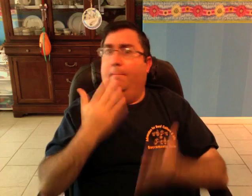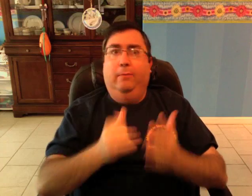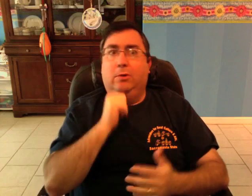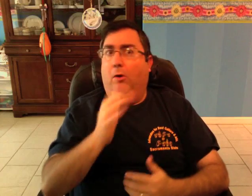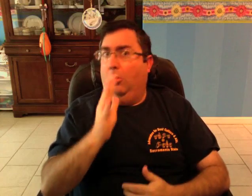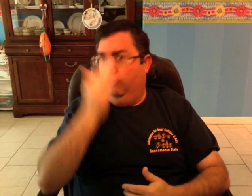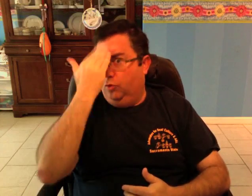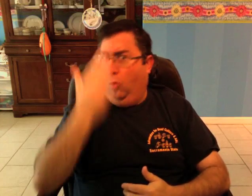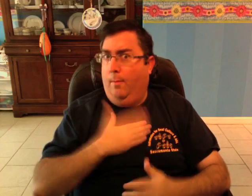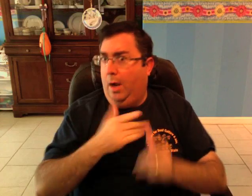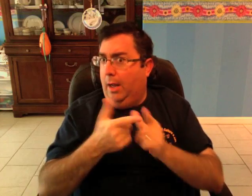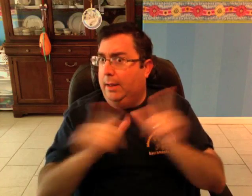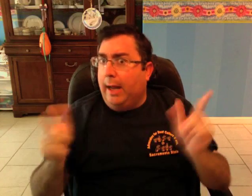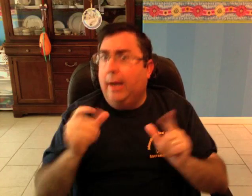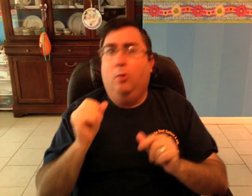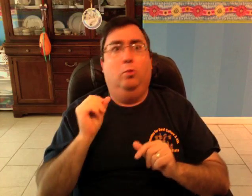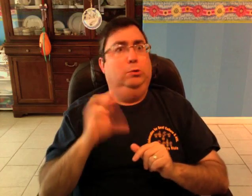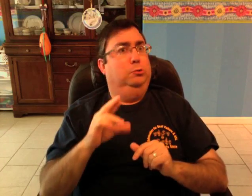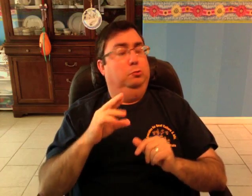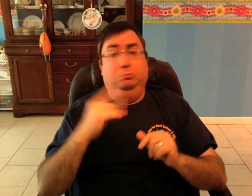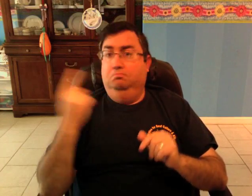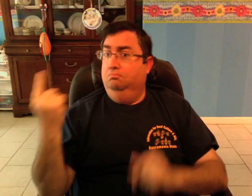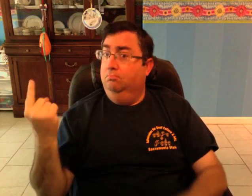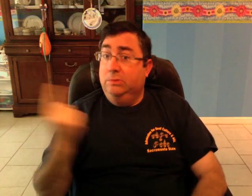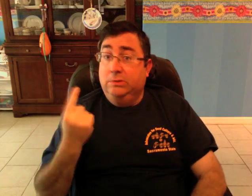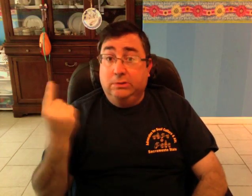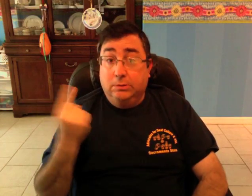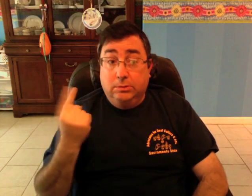"maybe this person doesn't know my language" or something.